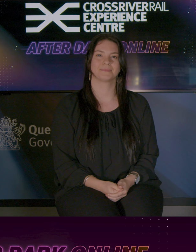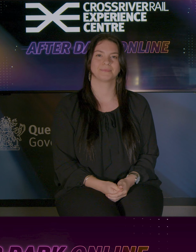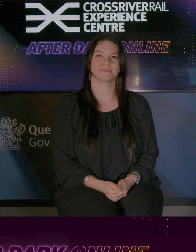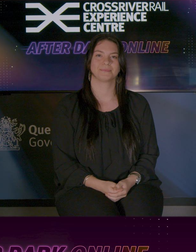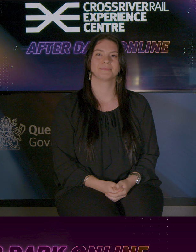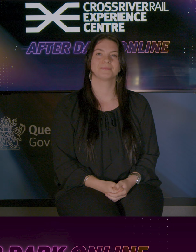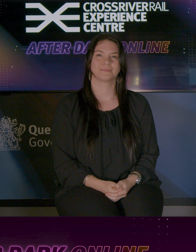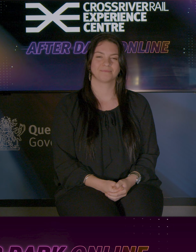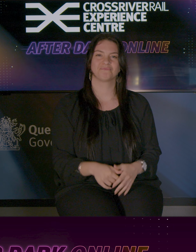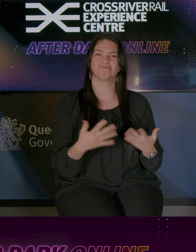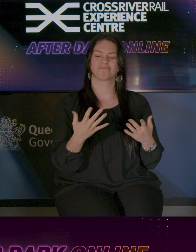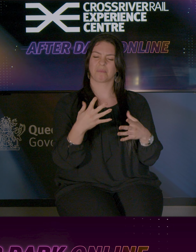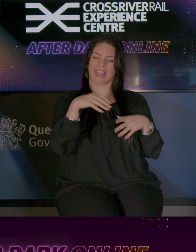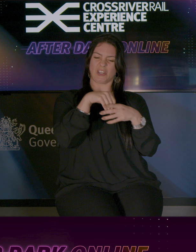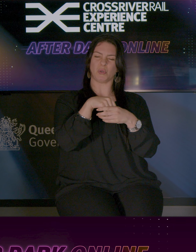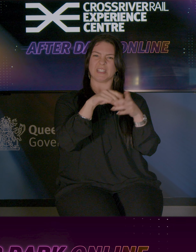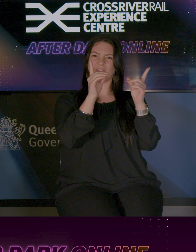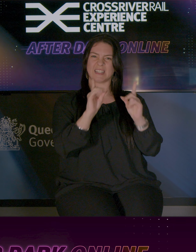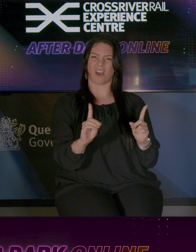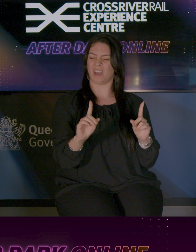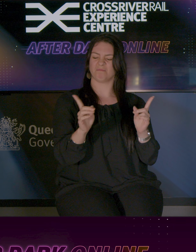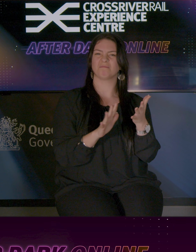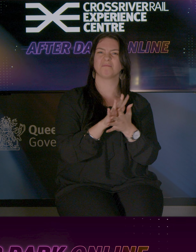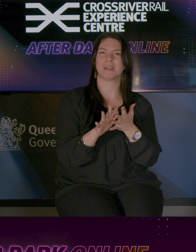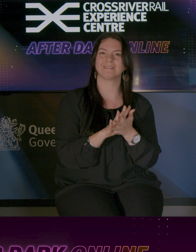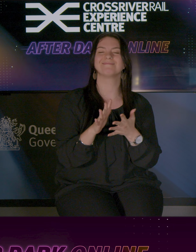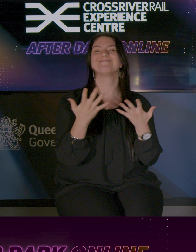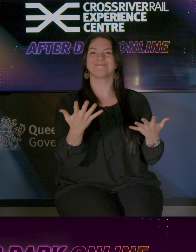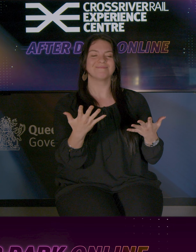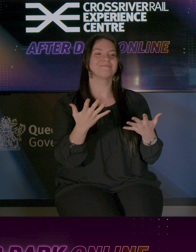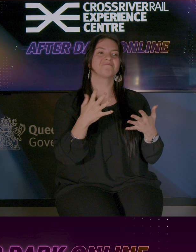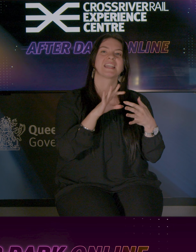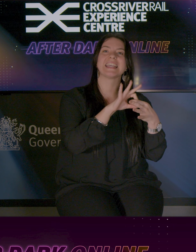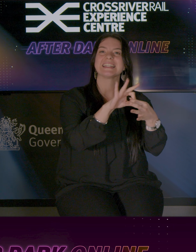so inclusive design what is it inclusive design is about engaging authentically